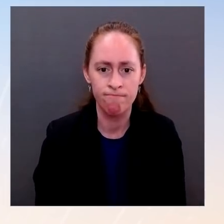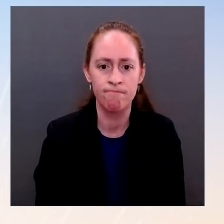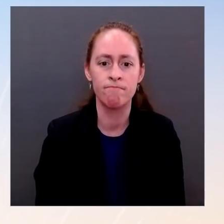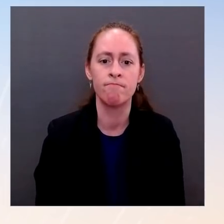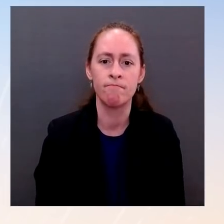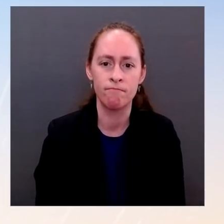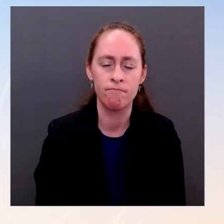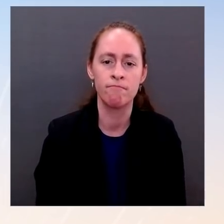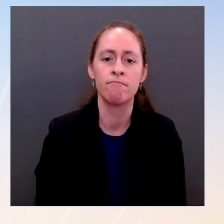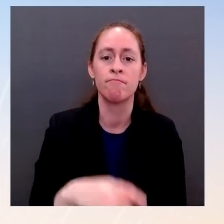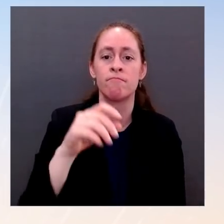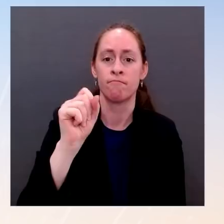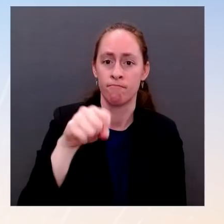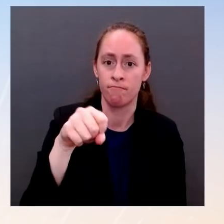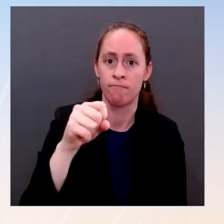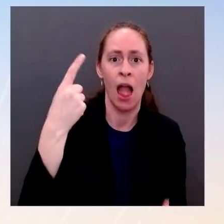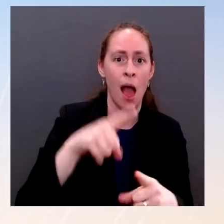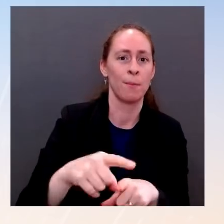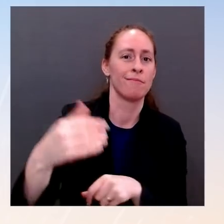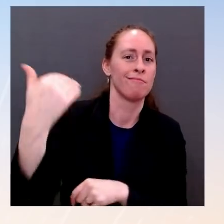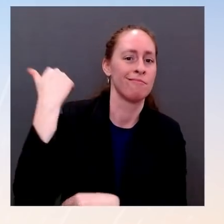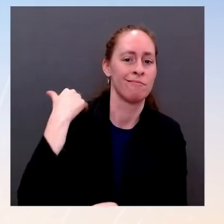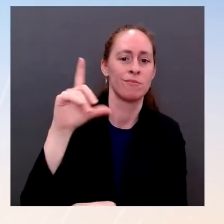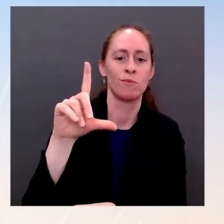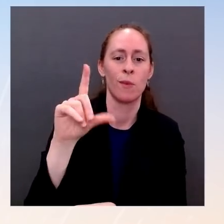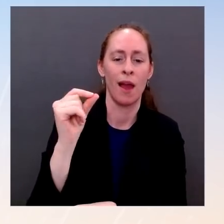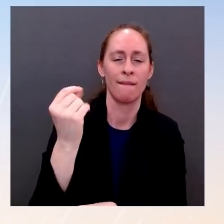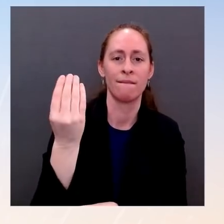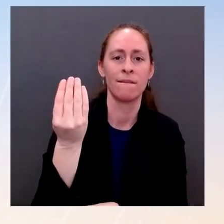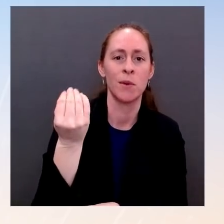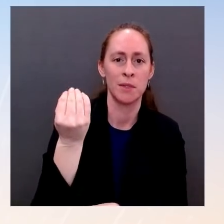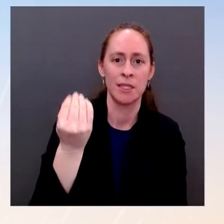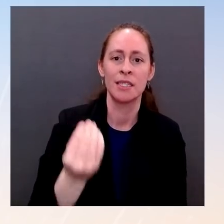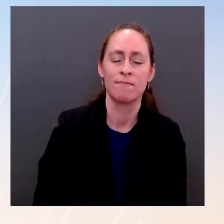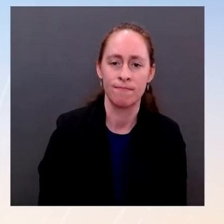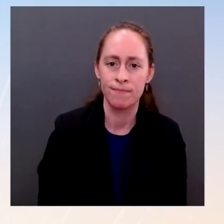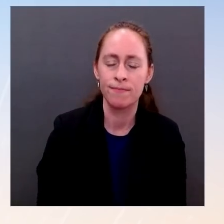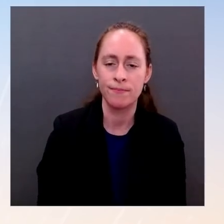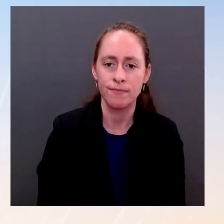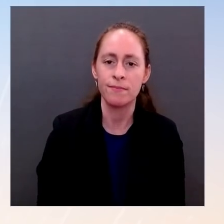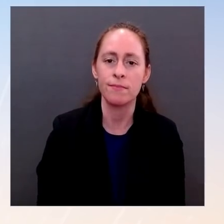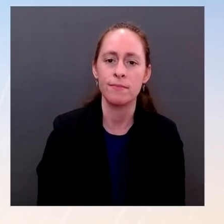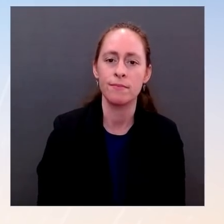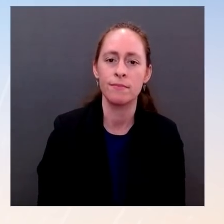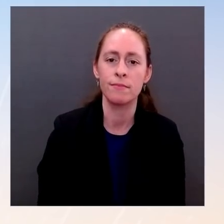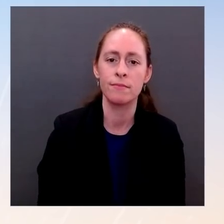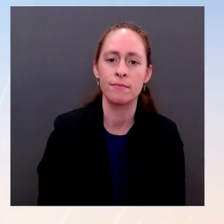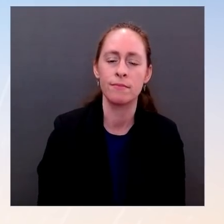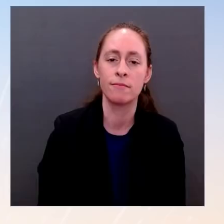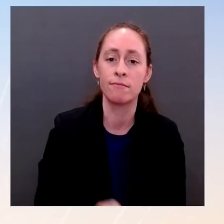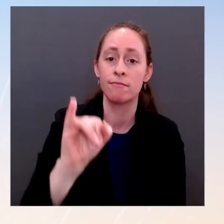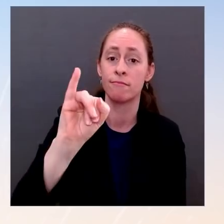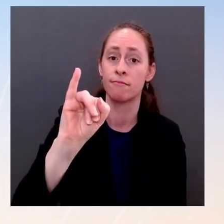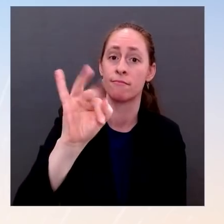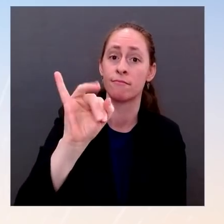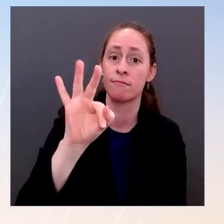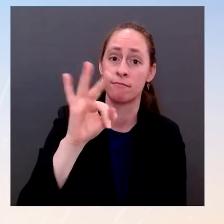that should Russia decide to proceed with an invasion of Ukraine -- and I want to be clear that our priority, as the President has noted, is really exercising